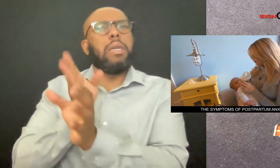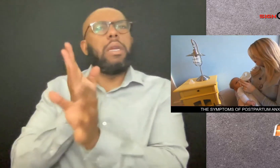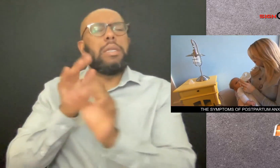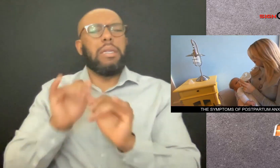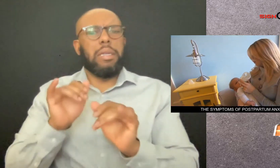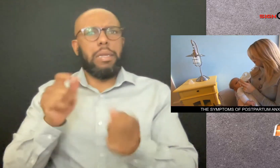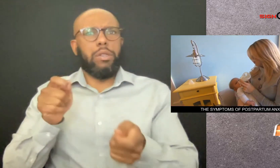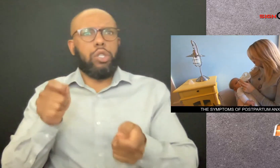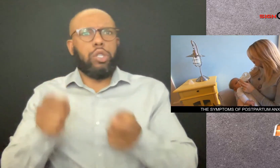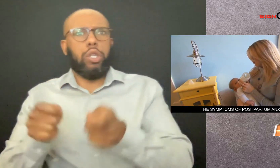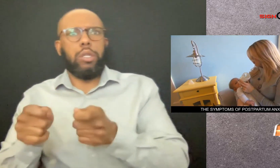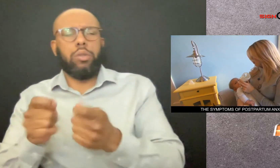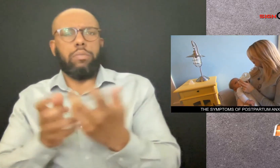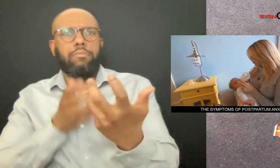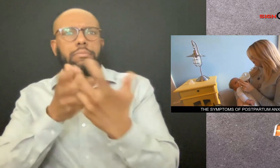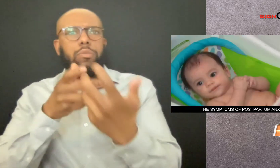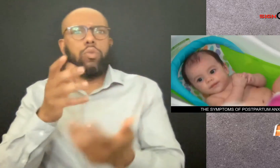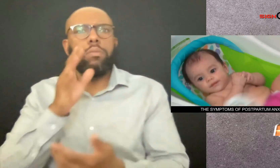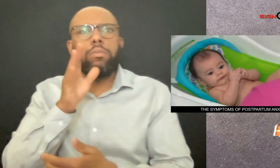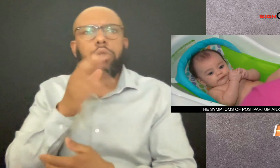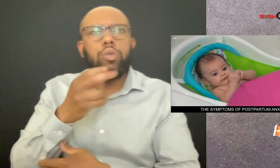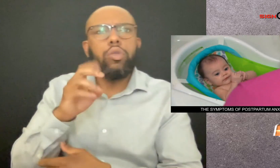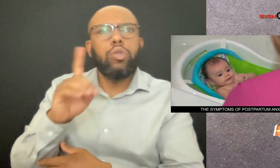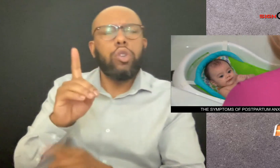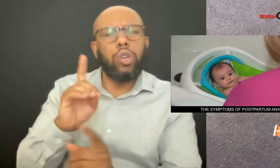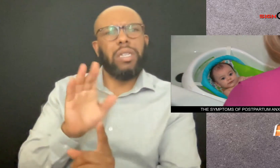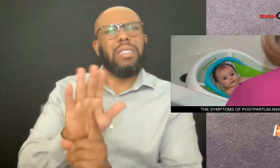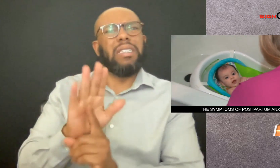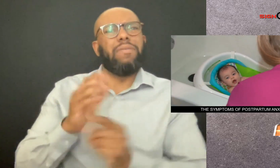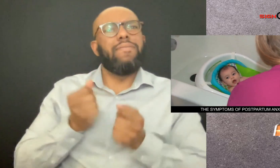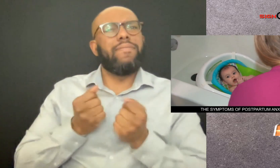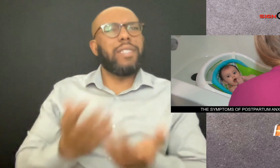psychological adjustment to Motherhood and fatigue.